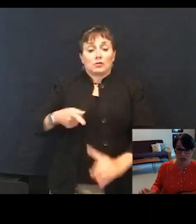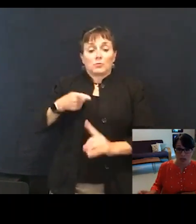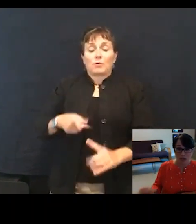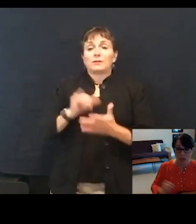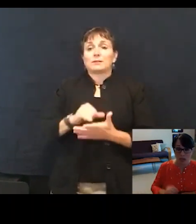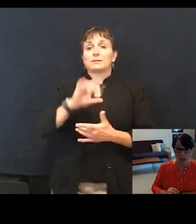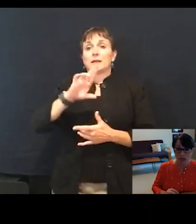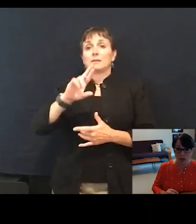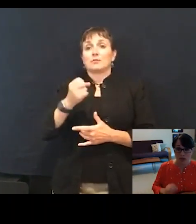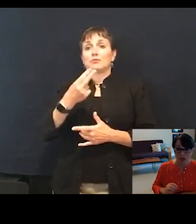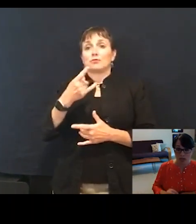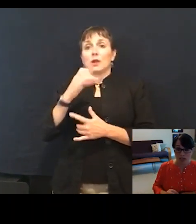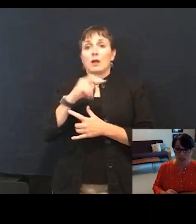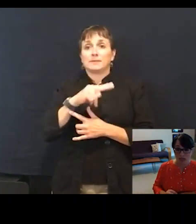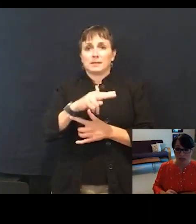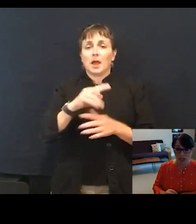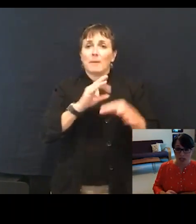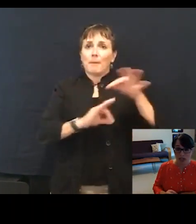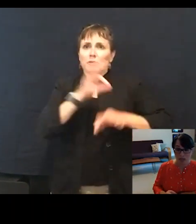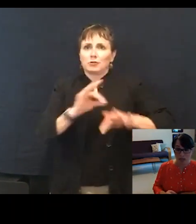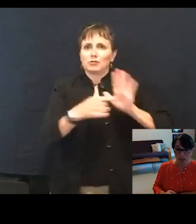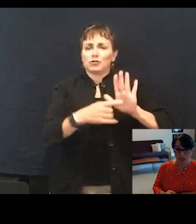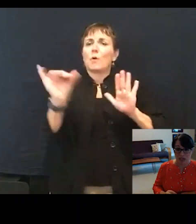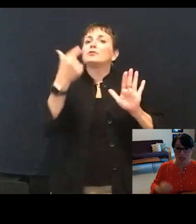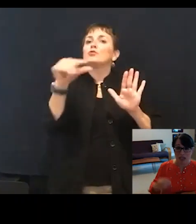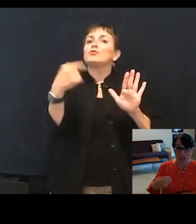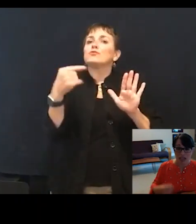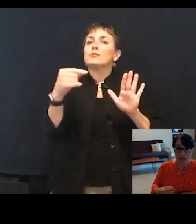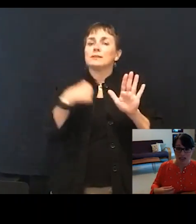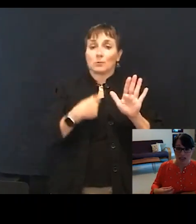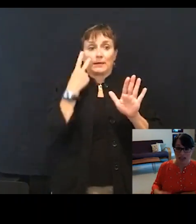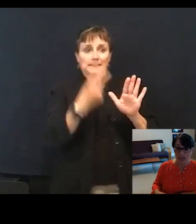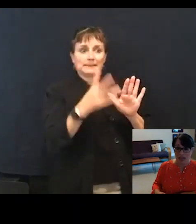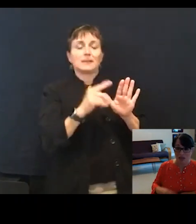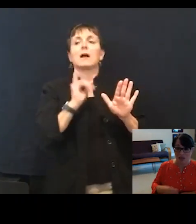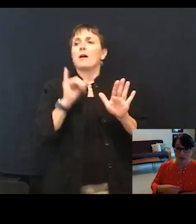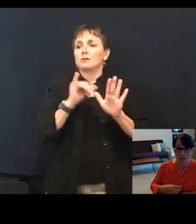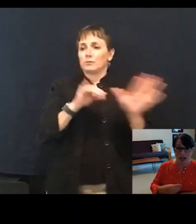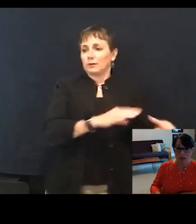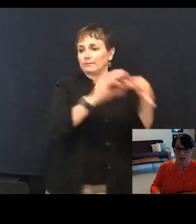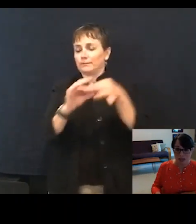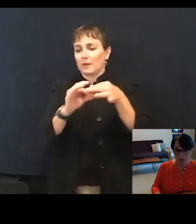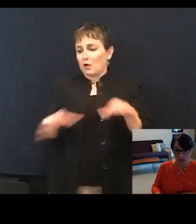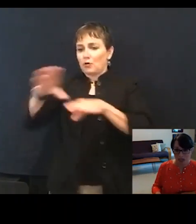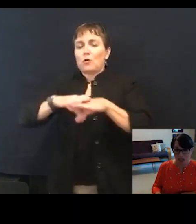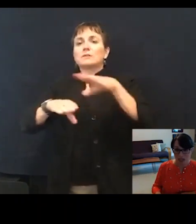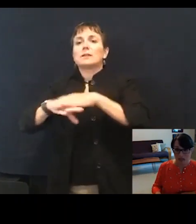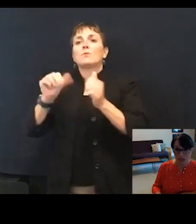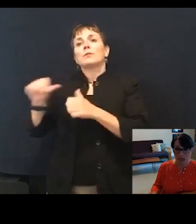We can breed them onto myosin 7A knockout mice and ask if the absence of myosin 7A